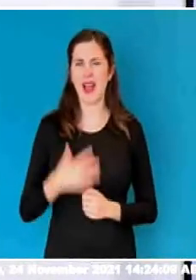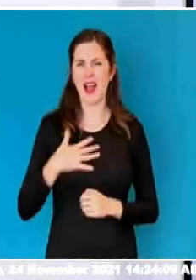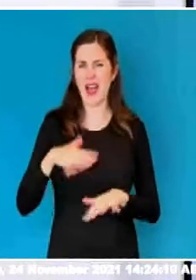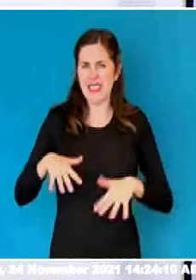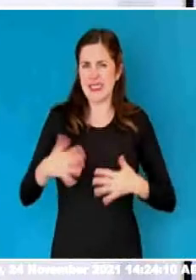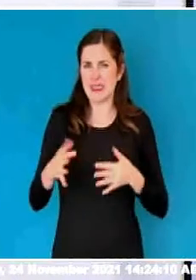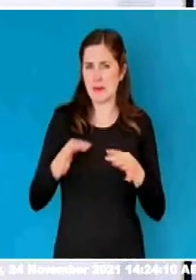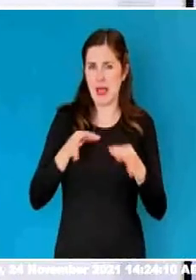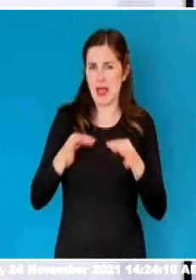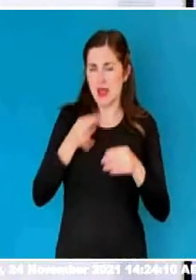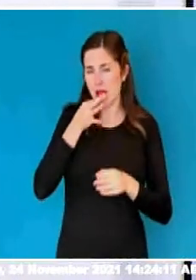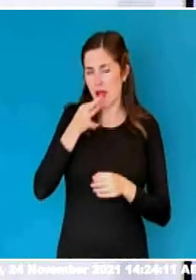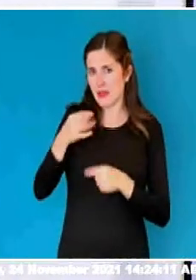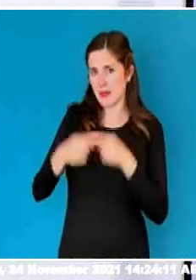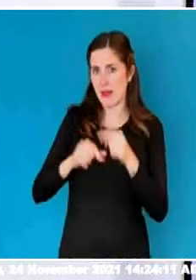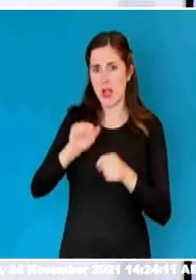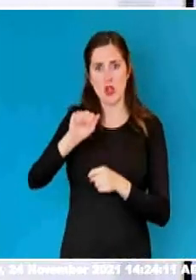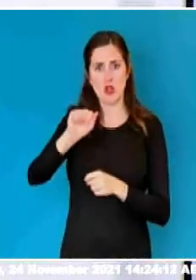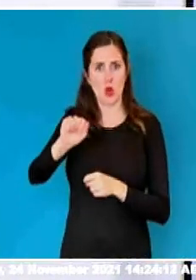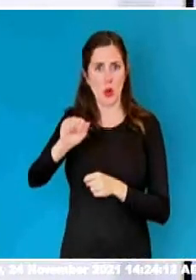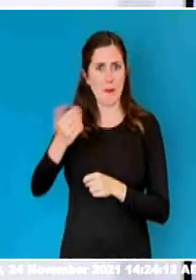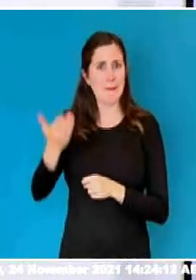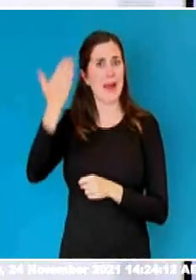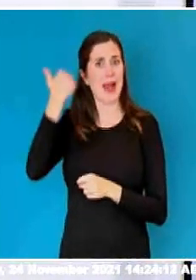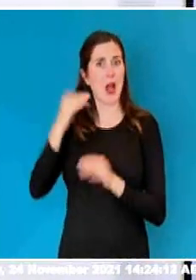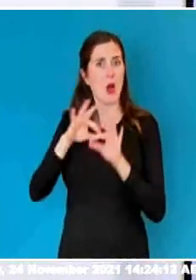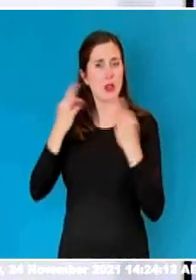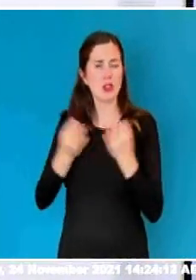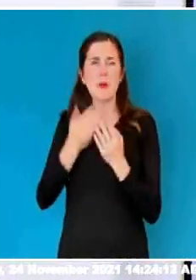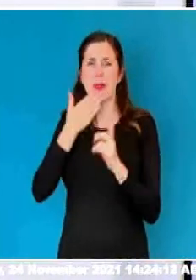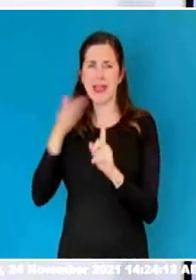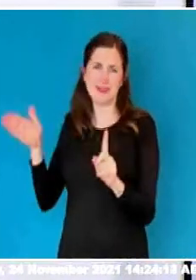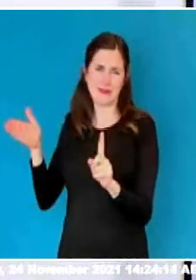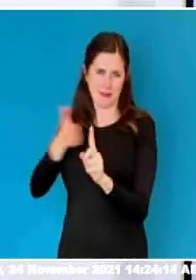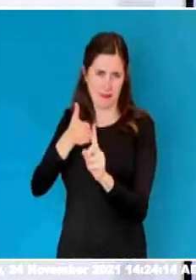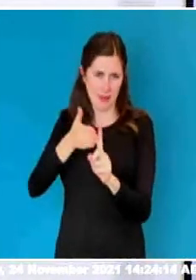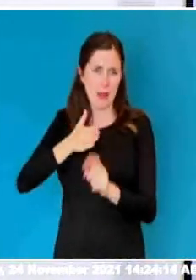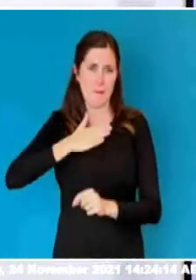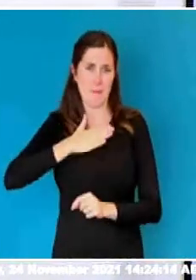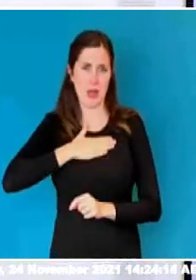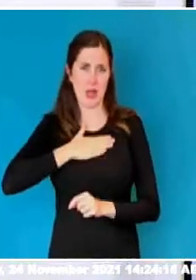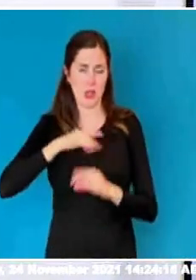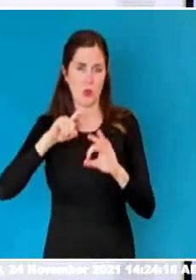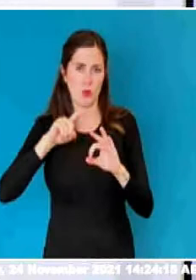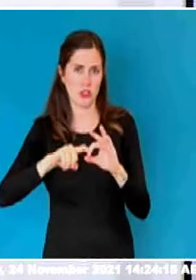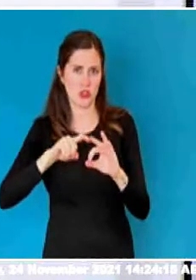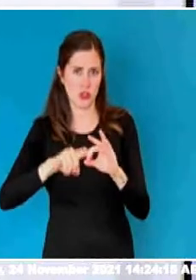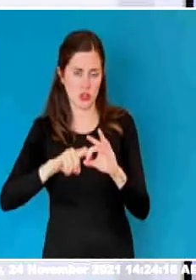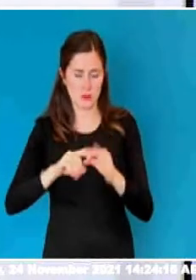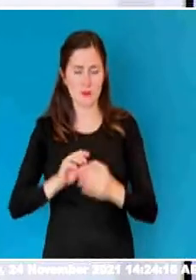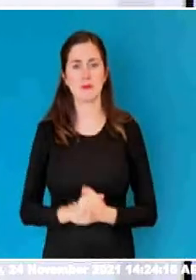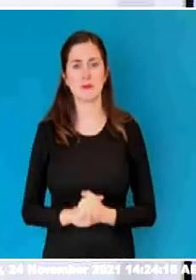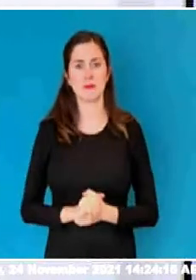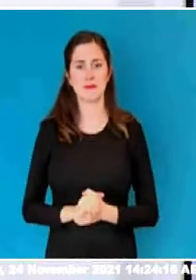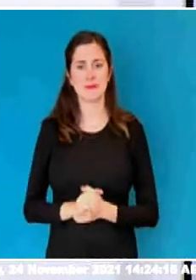or organisation, so can I bring you back to my question which was focused on what Safe Work Australia has done.